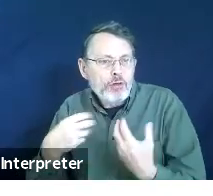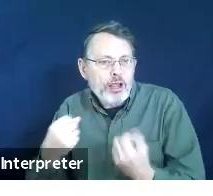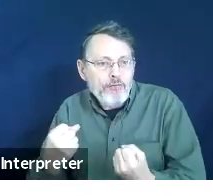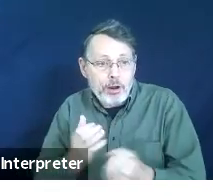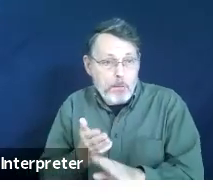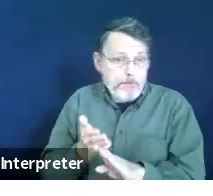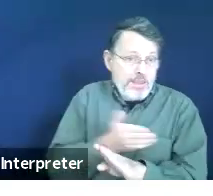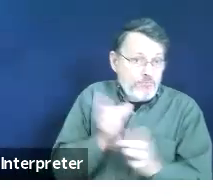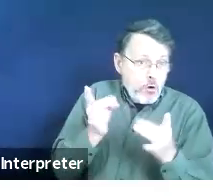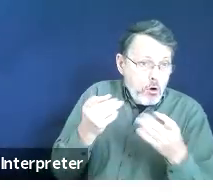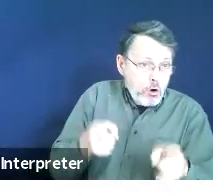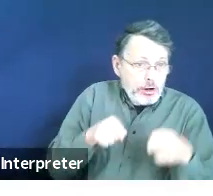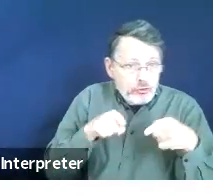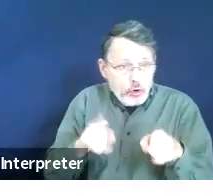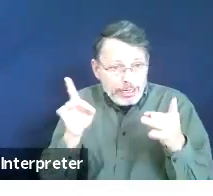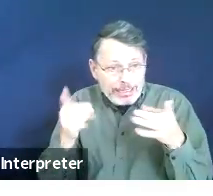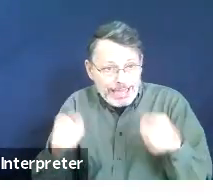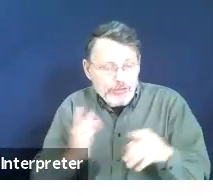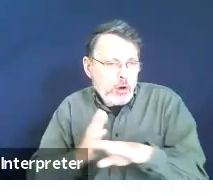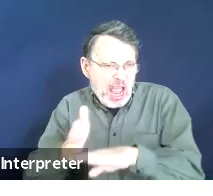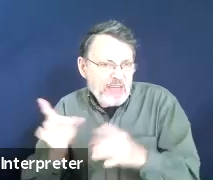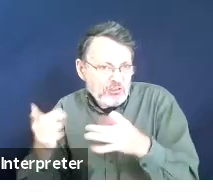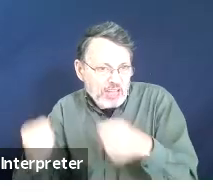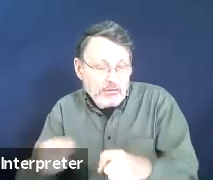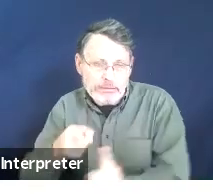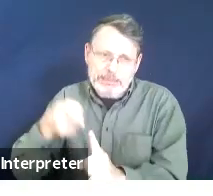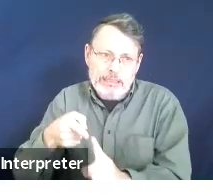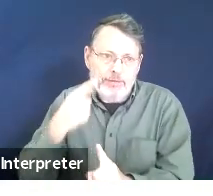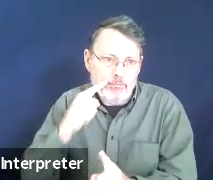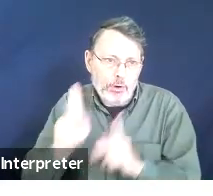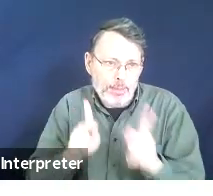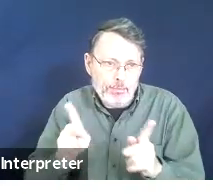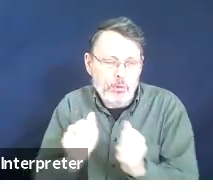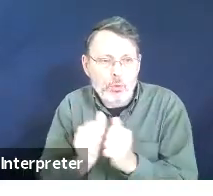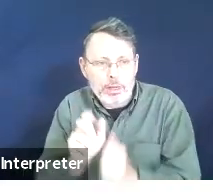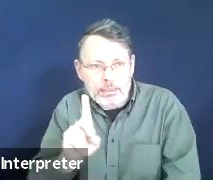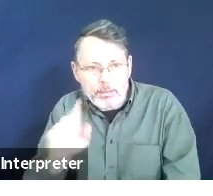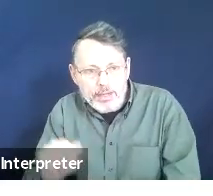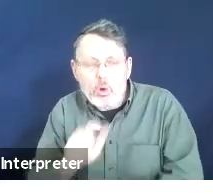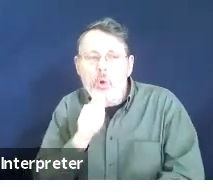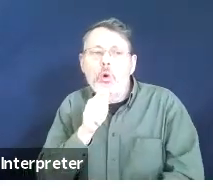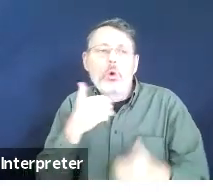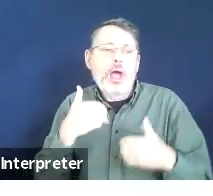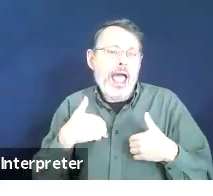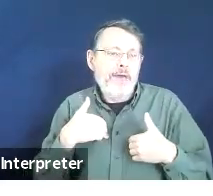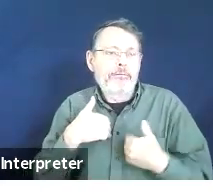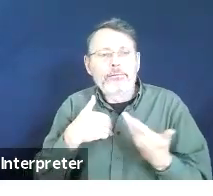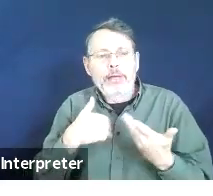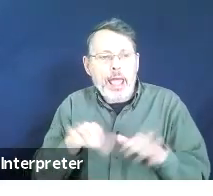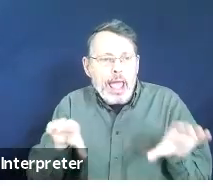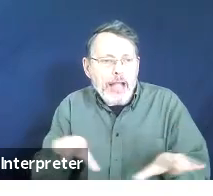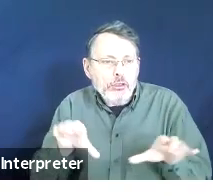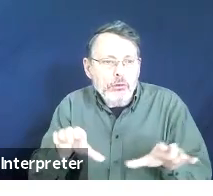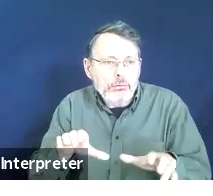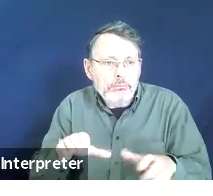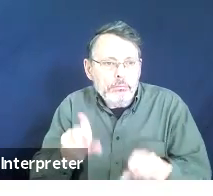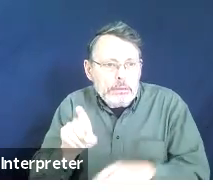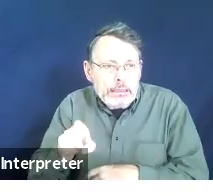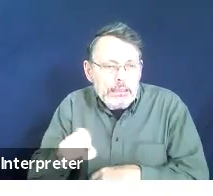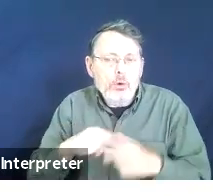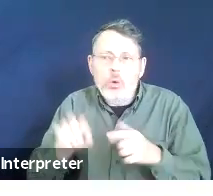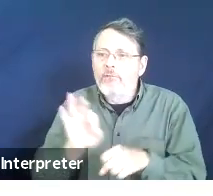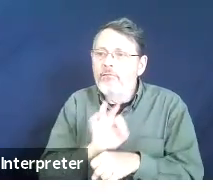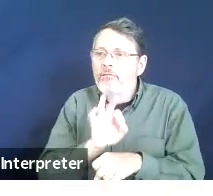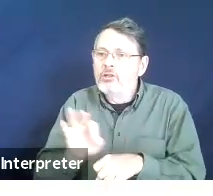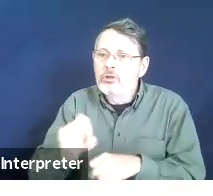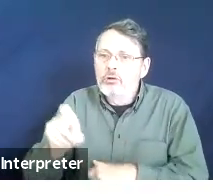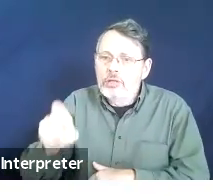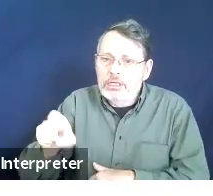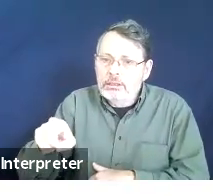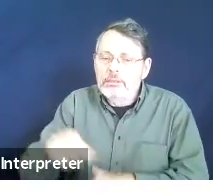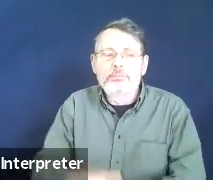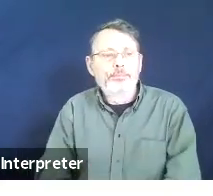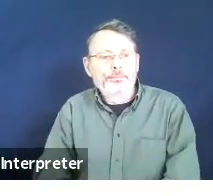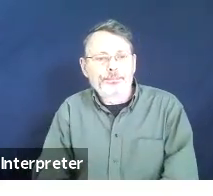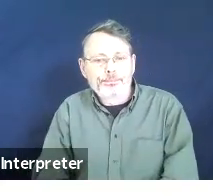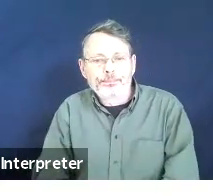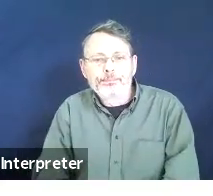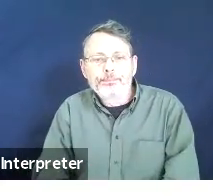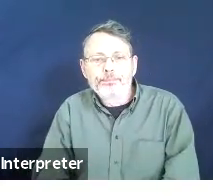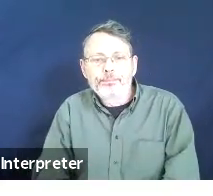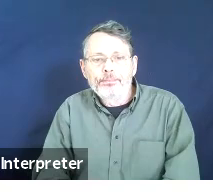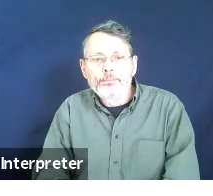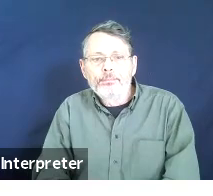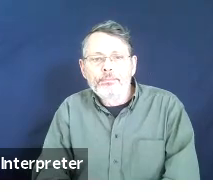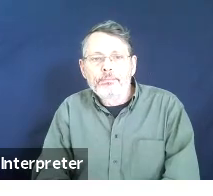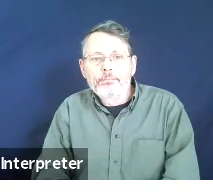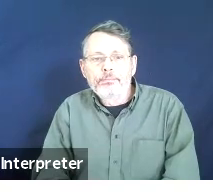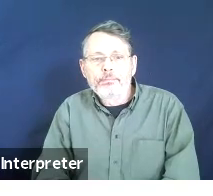specifically people with disabilities or who have access or functional needs. Next slide,